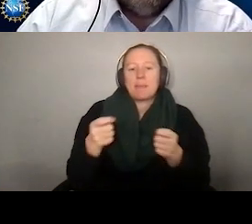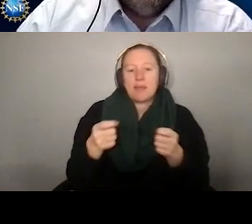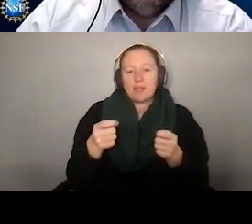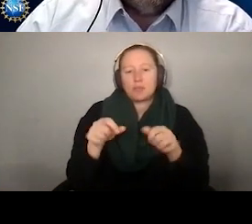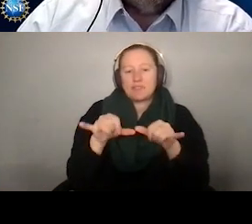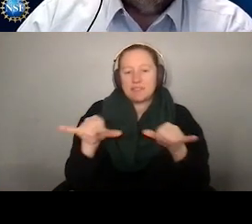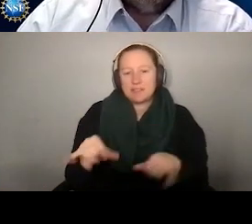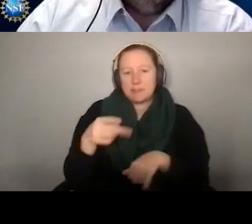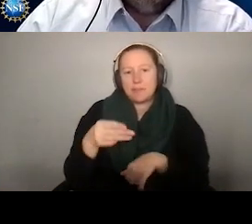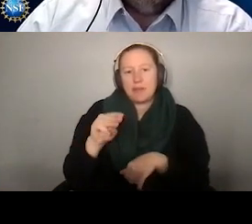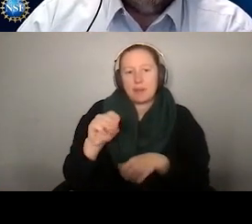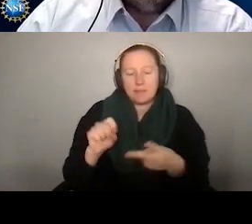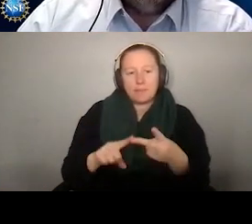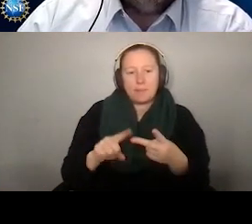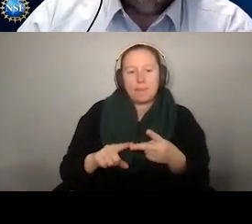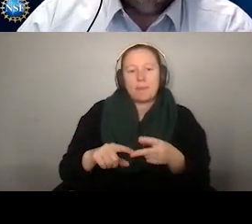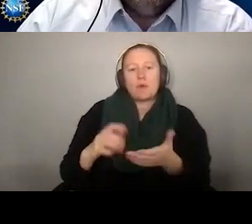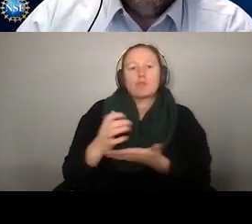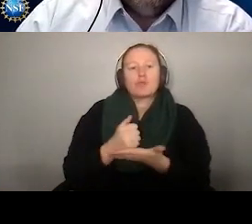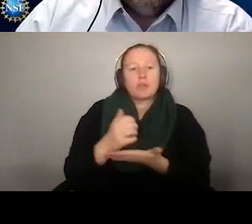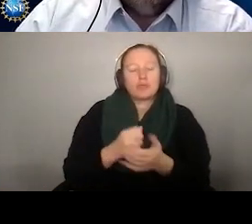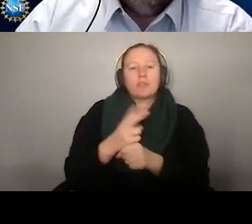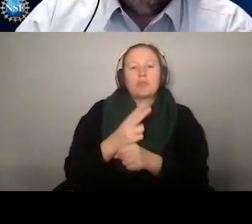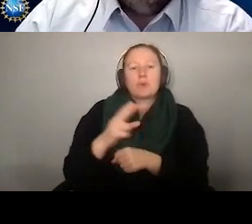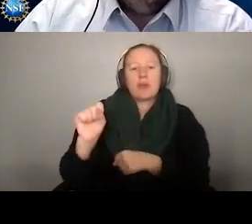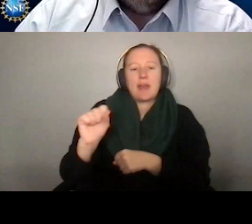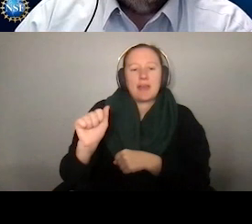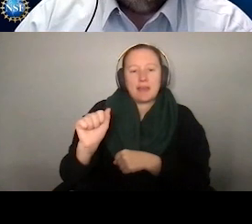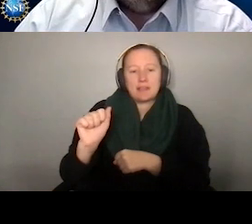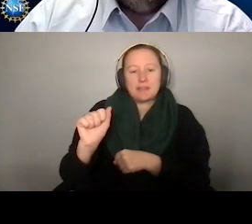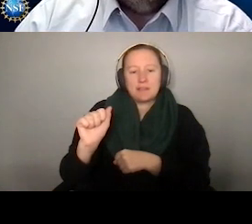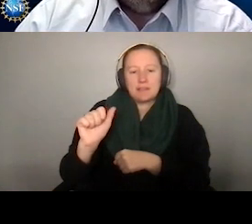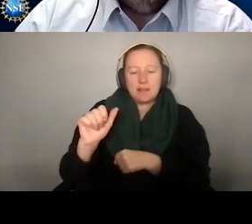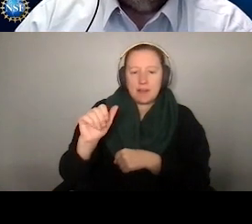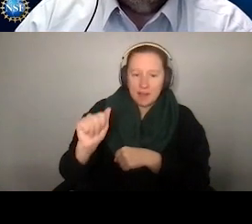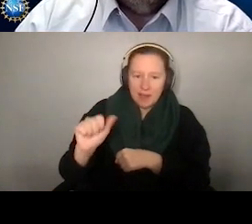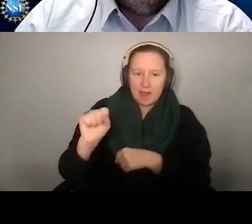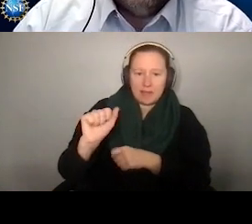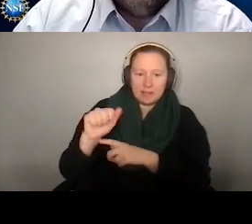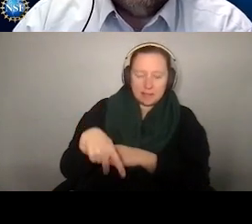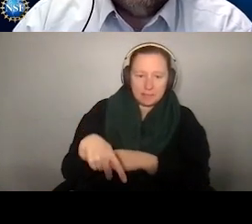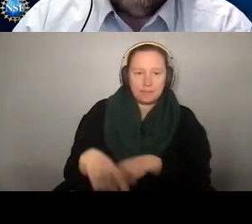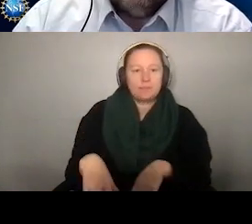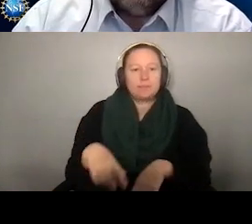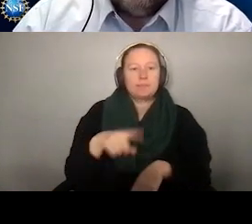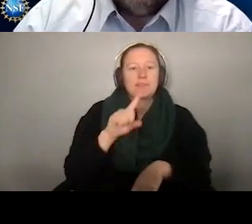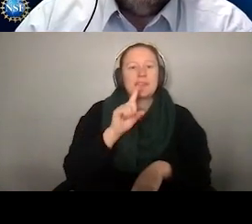, or Treasury's ASAP. ACMS is a custom system and has been in operation for ten years now.